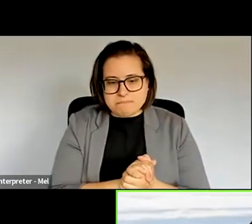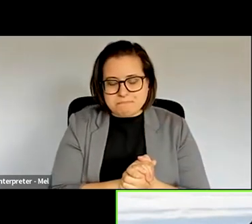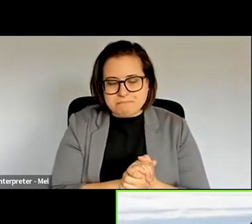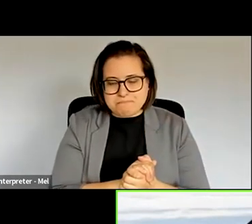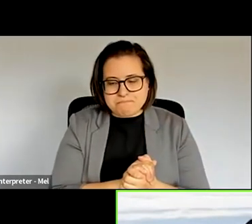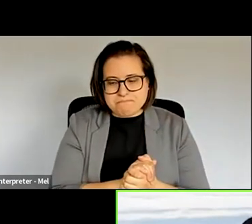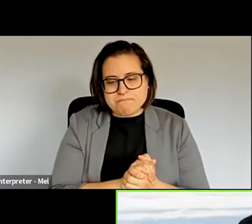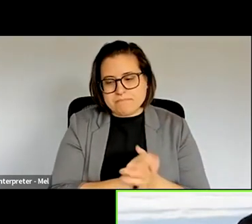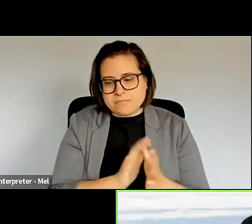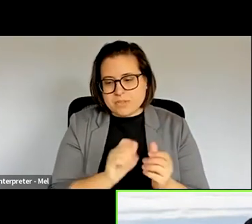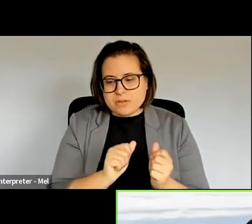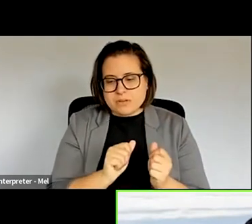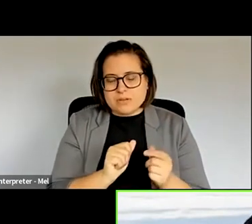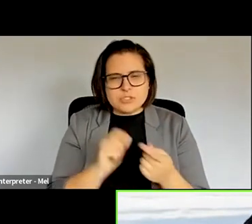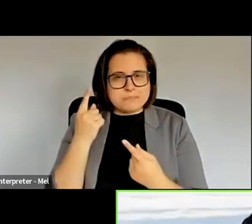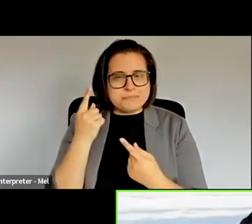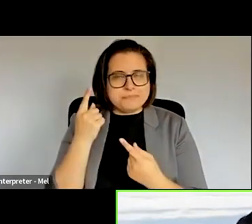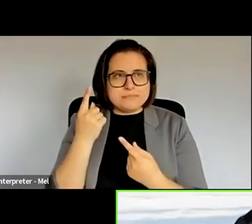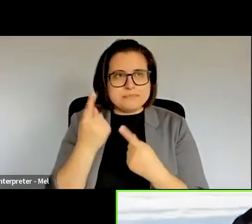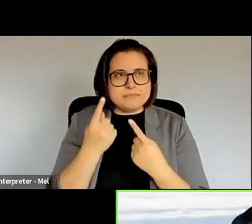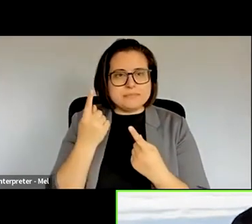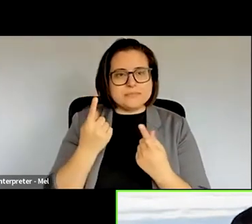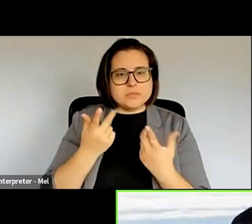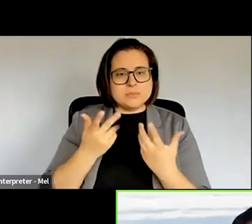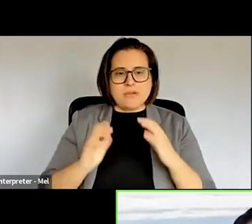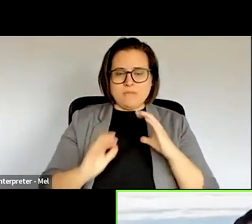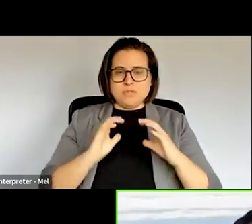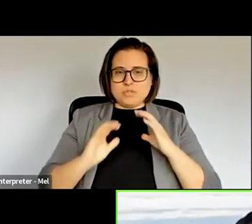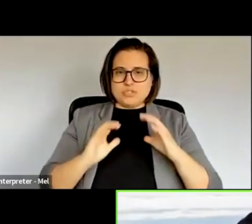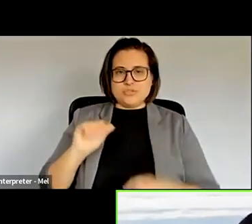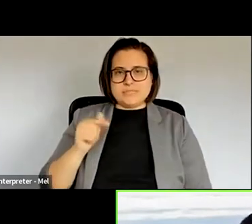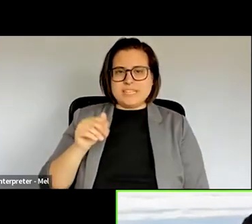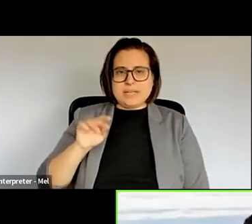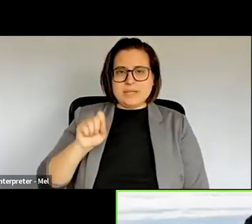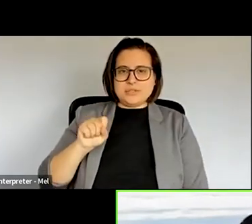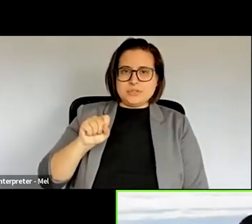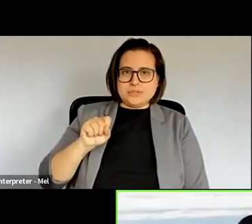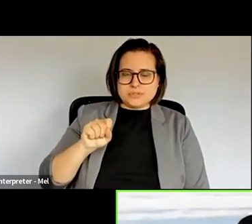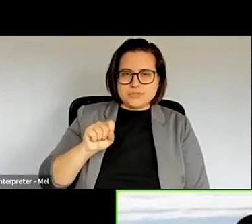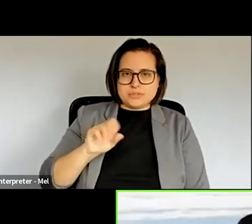just think a little bit about what conversational agents can do, and you will have a lot